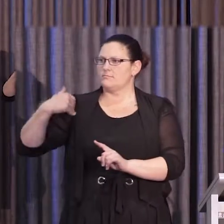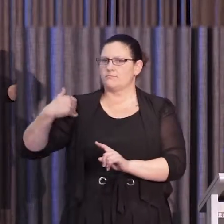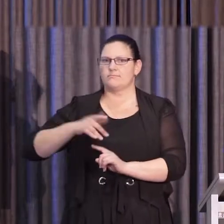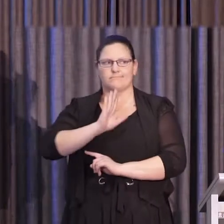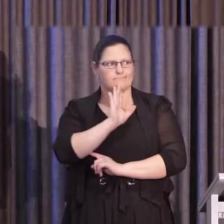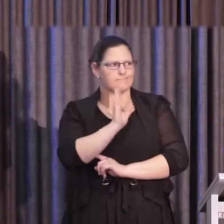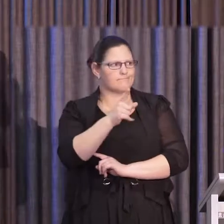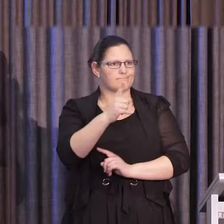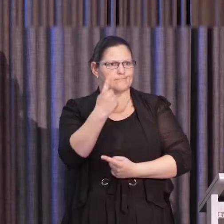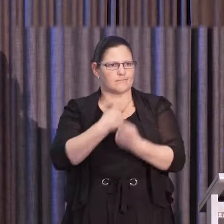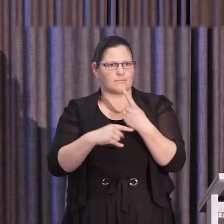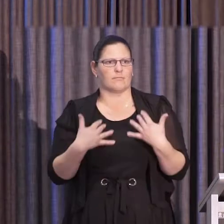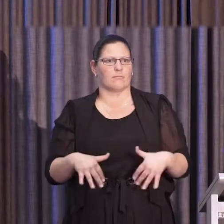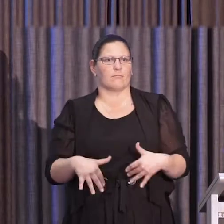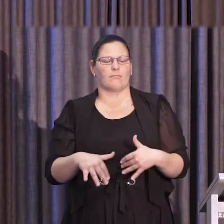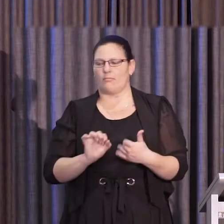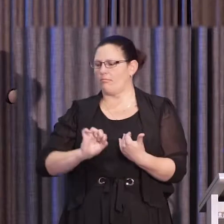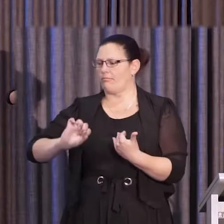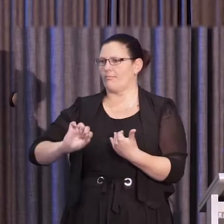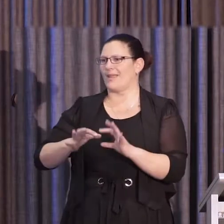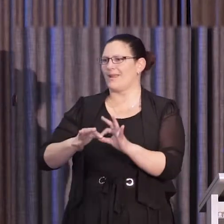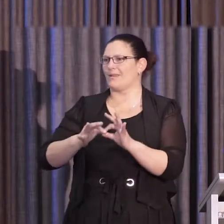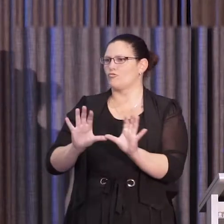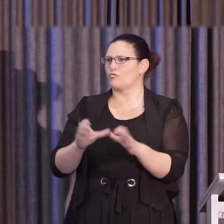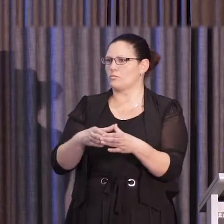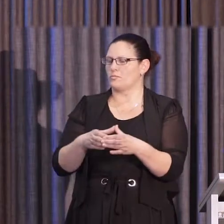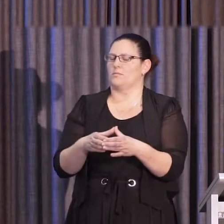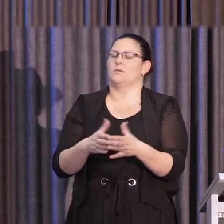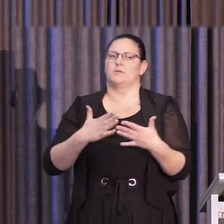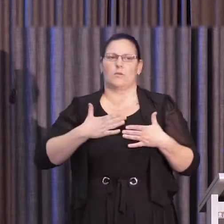about the peer connect. I'd also like to acknowledge the traditional owners